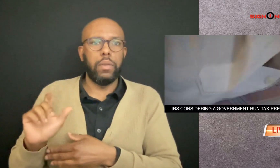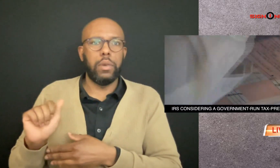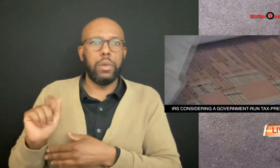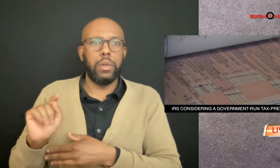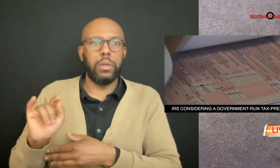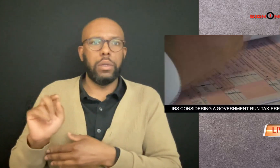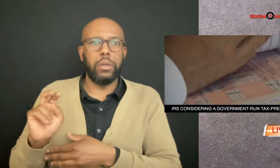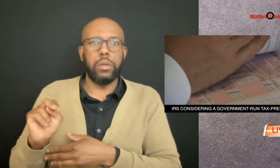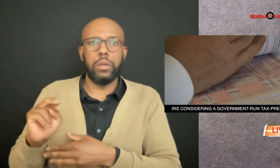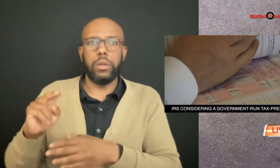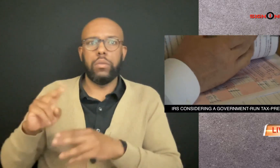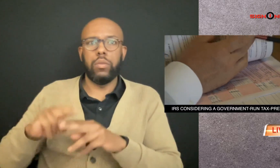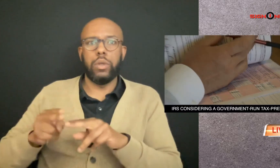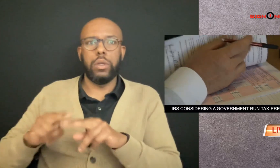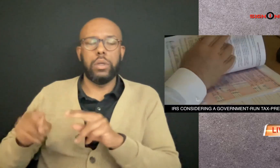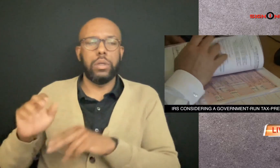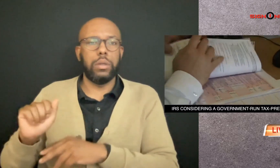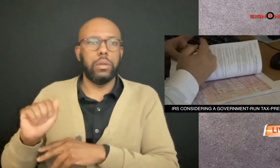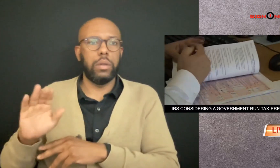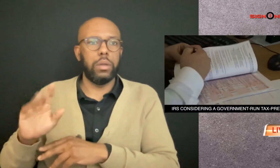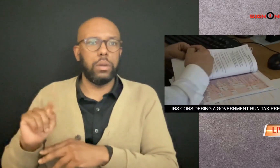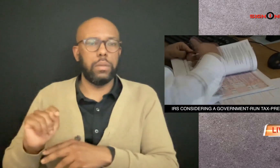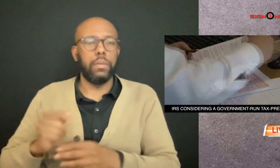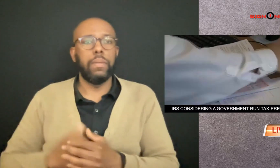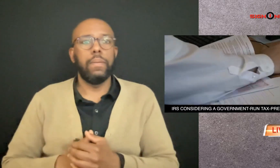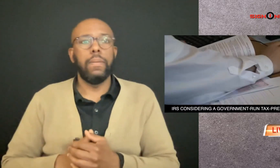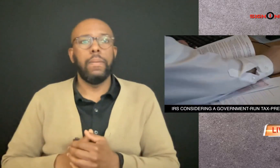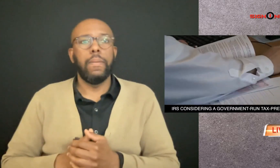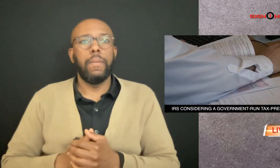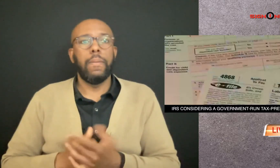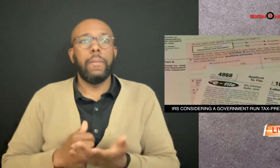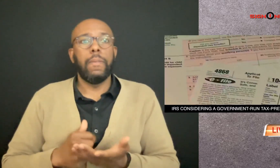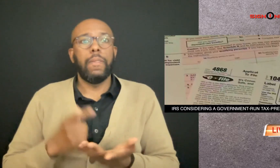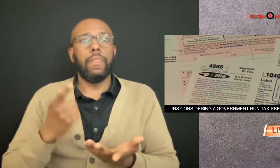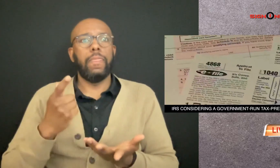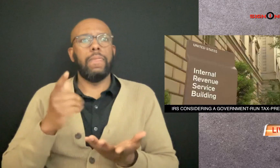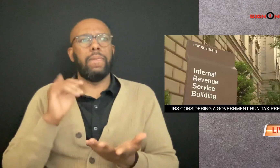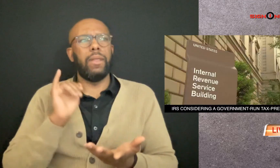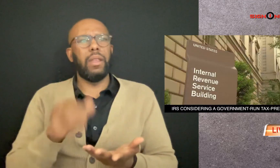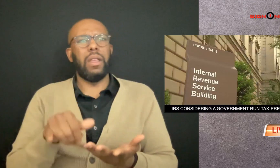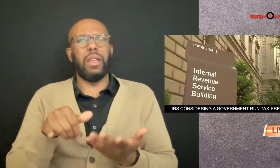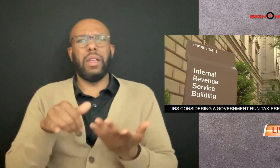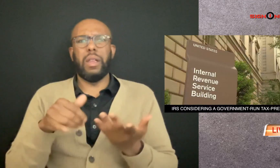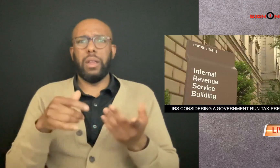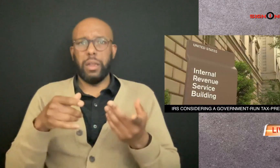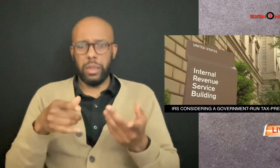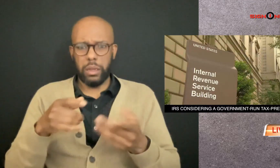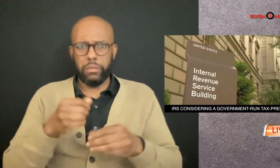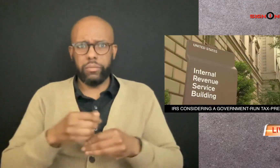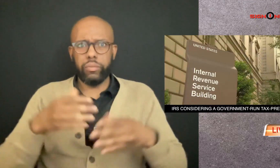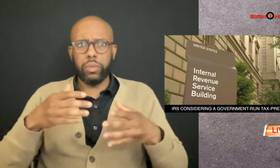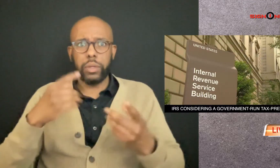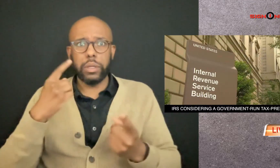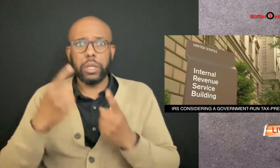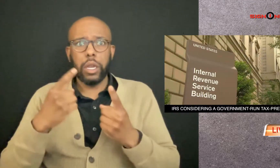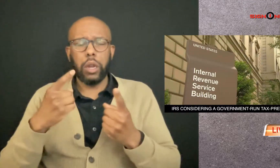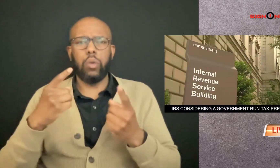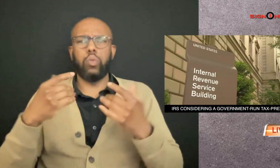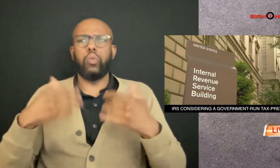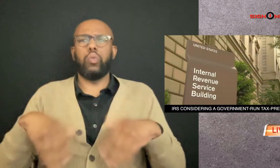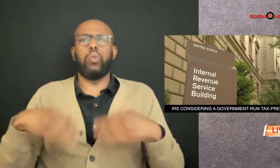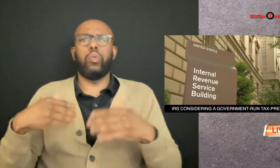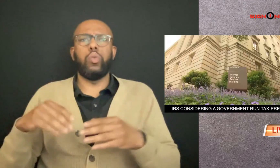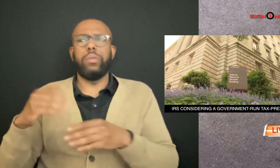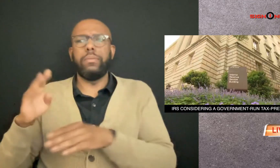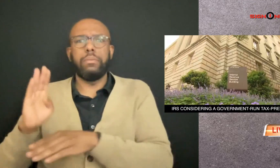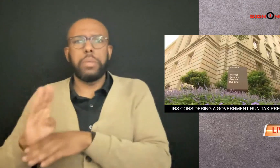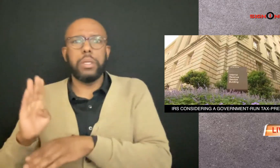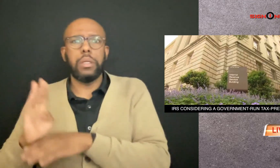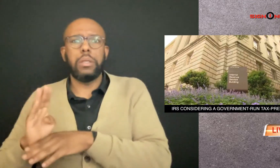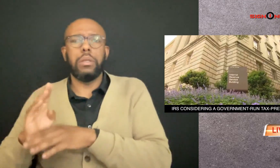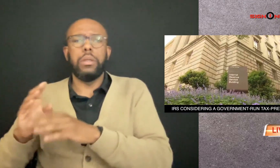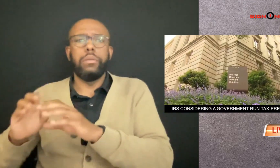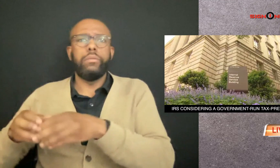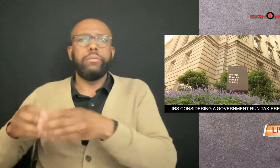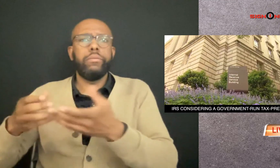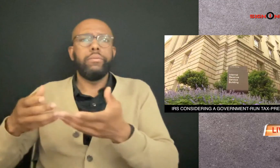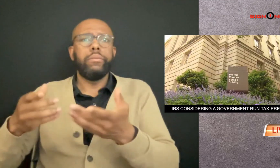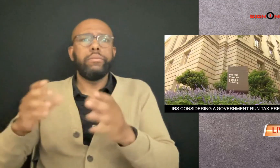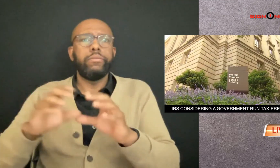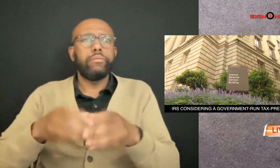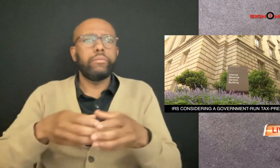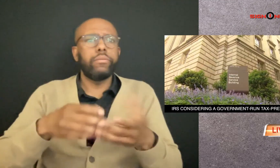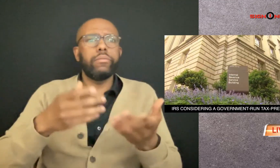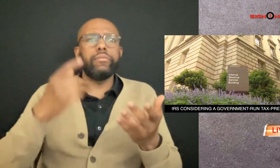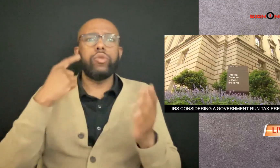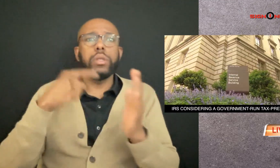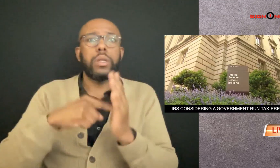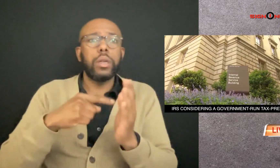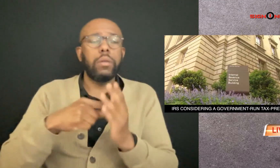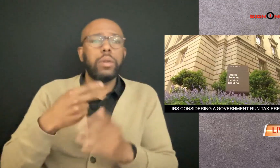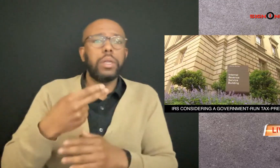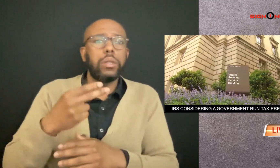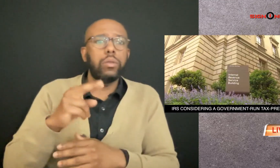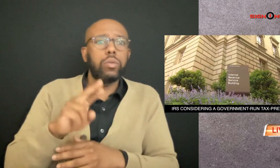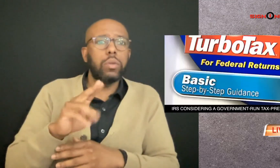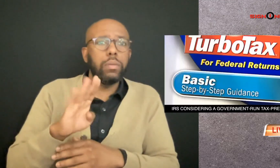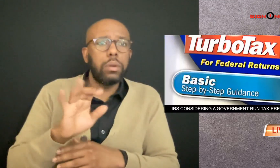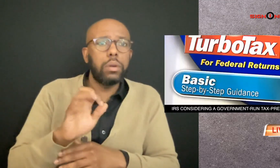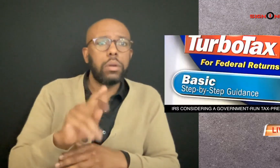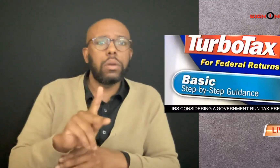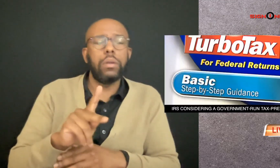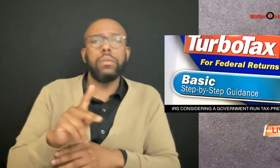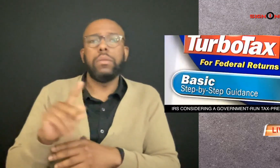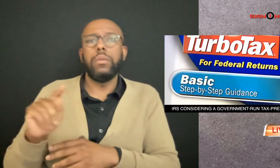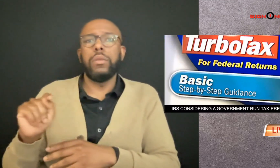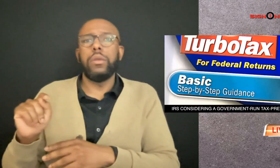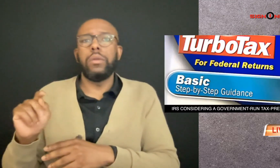act but it is facing backlash from business groups who fear this could diminish companies